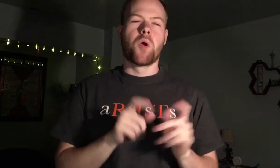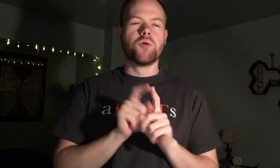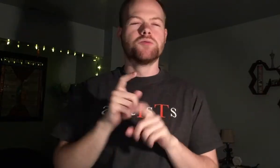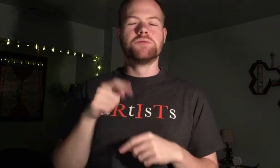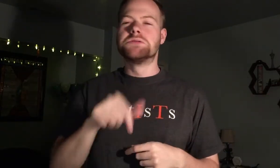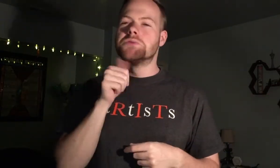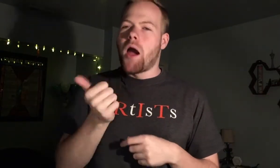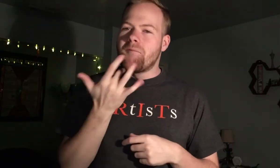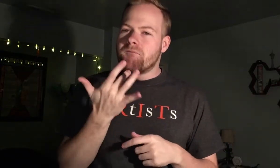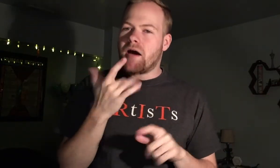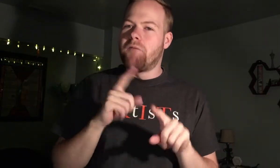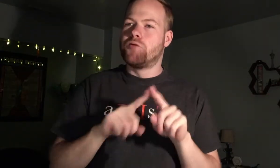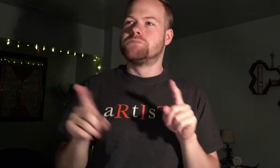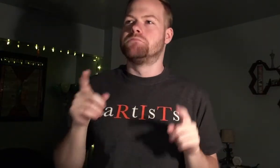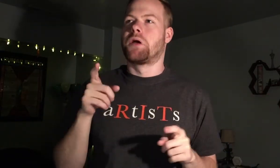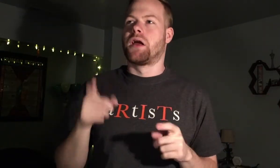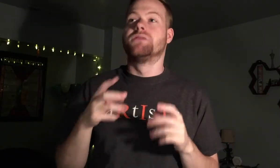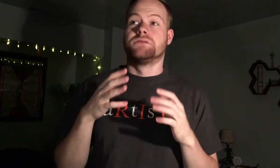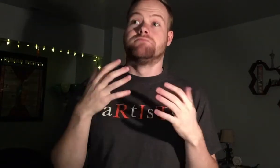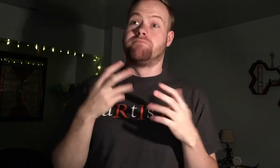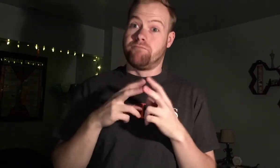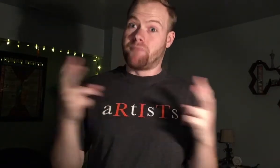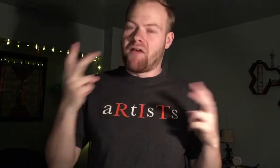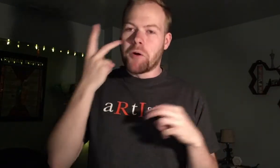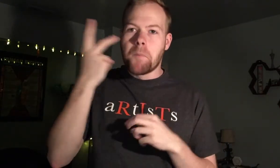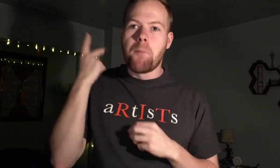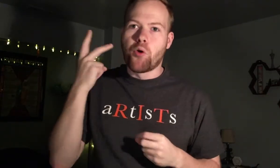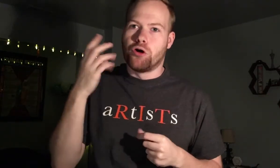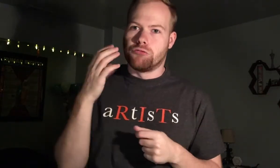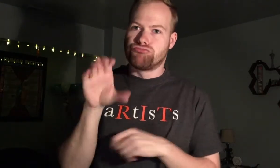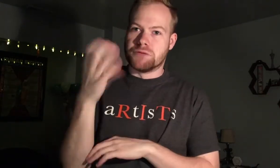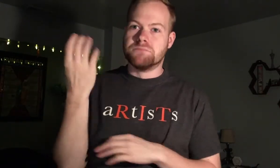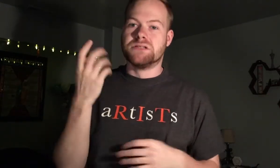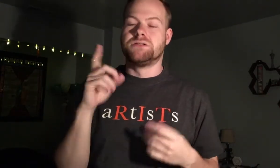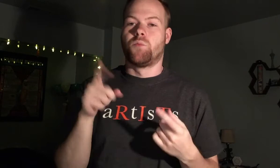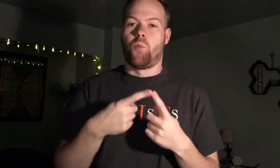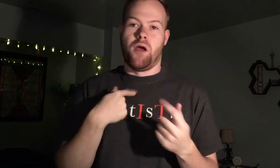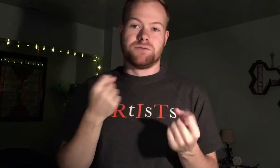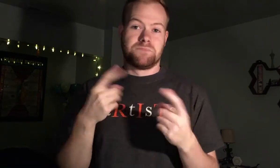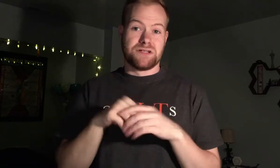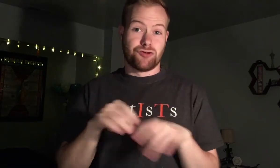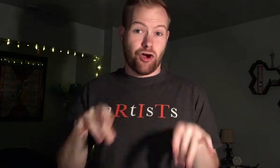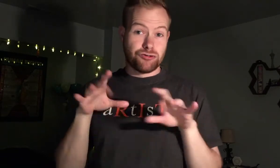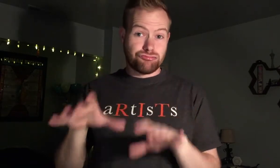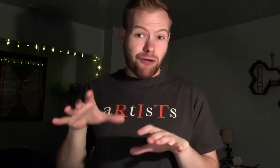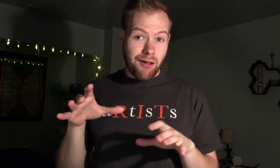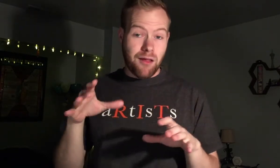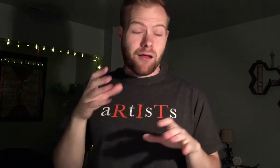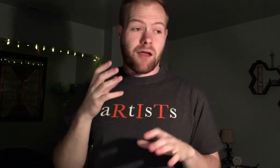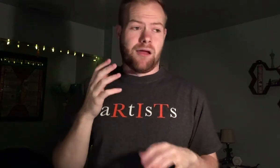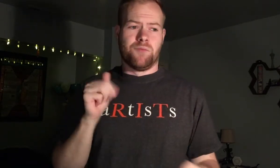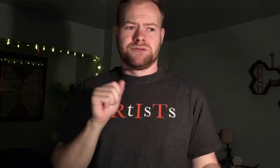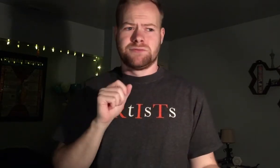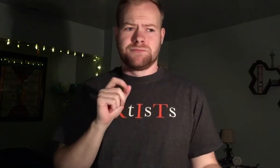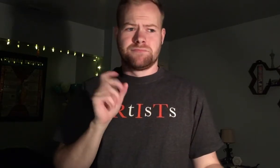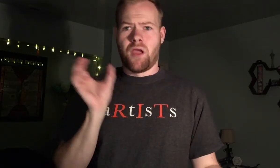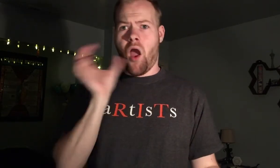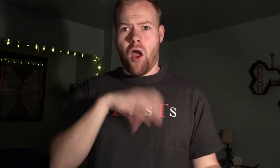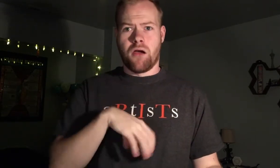Also, this is not a favorite, but it’s a very memorable Christmas. When I spent it in Australia. It was…odd.